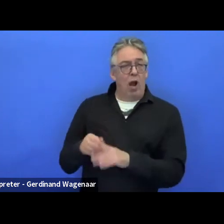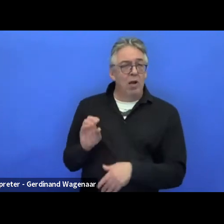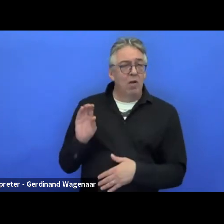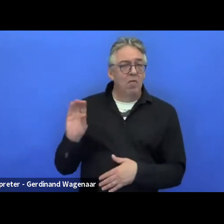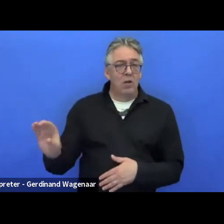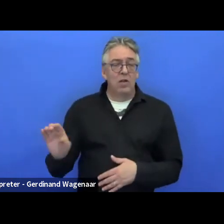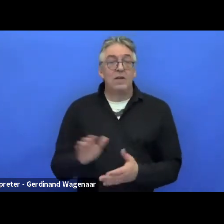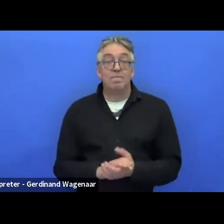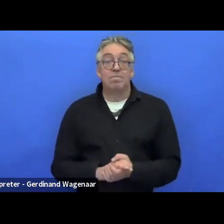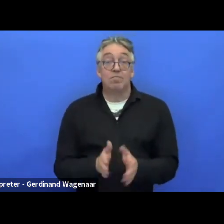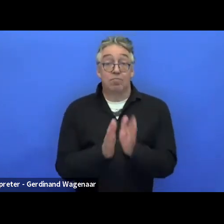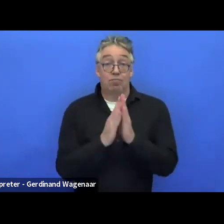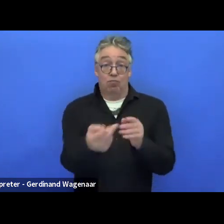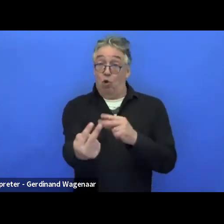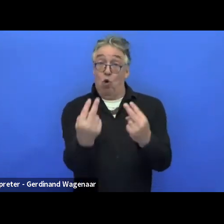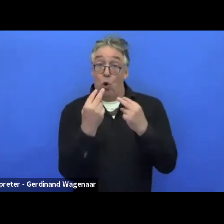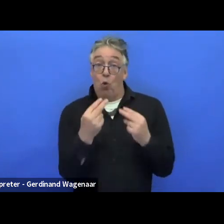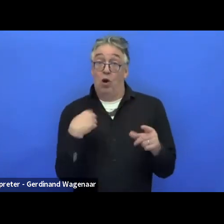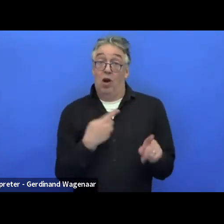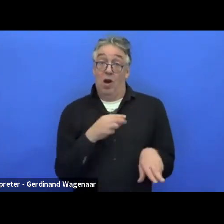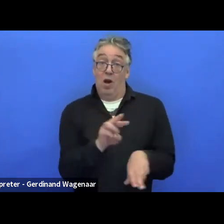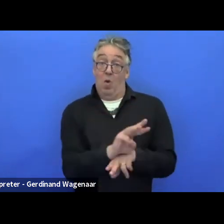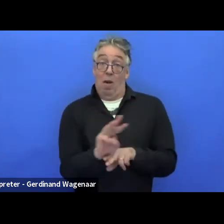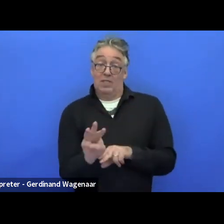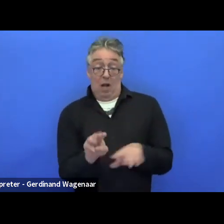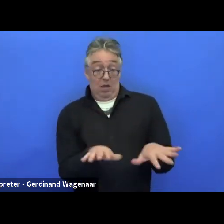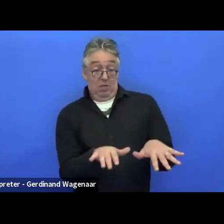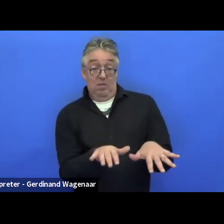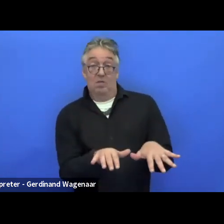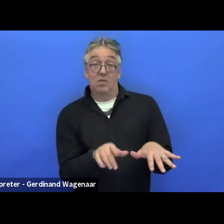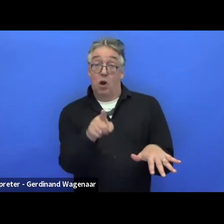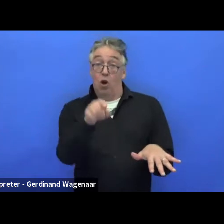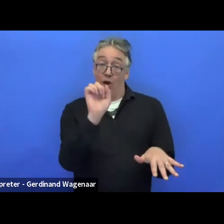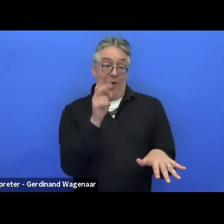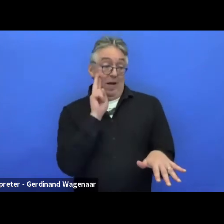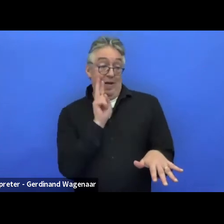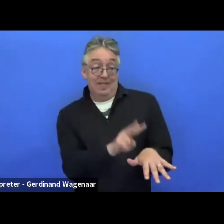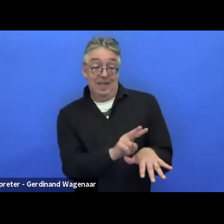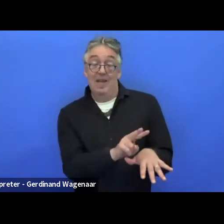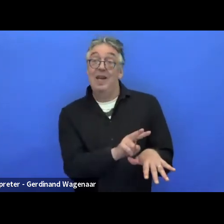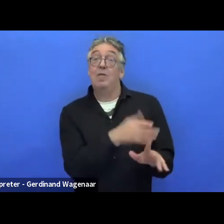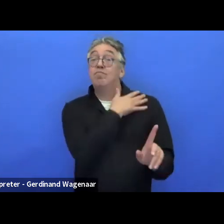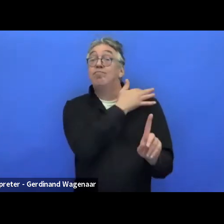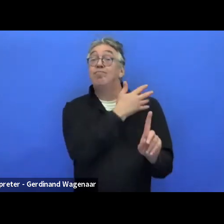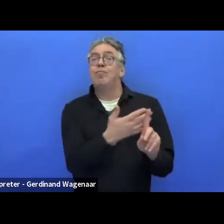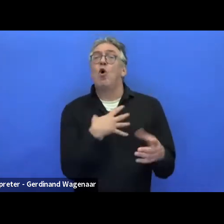for all complaints we mention there are numbers and you'll be able to see the decisions to read in details